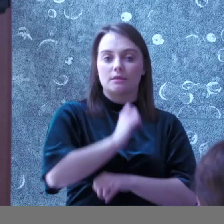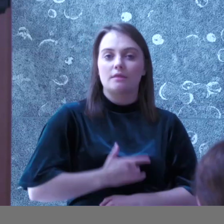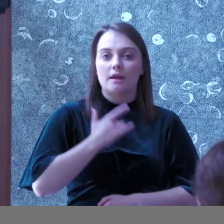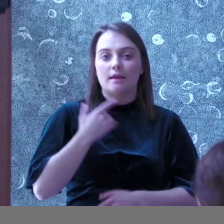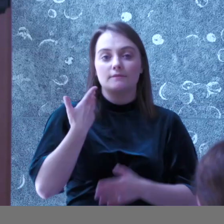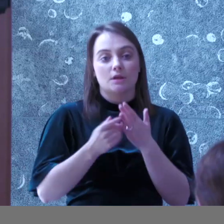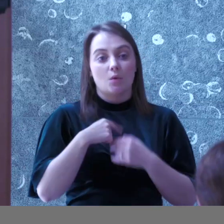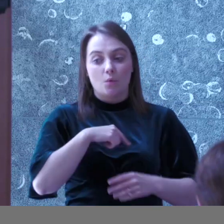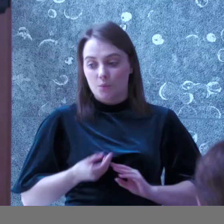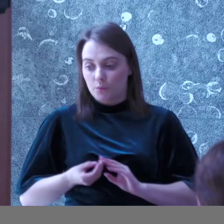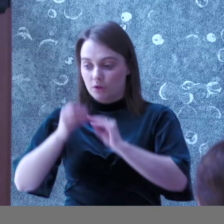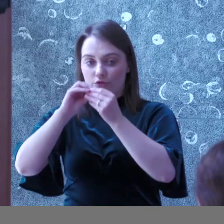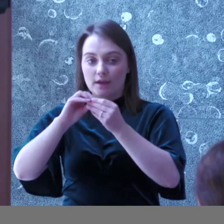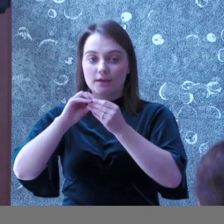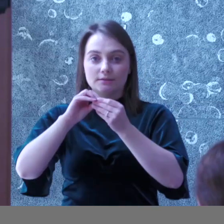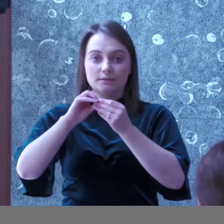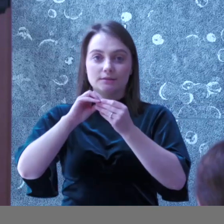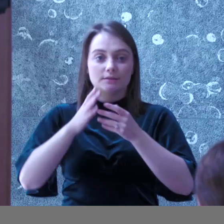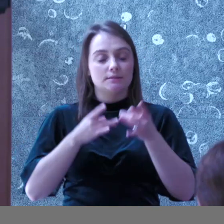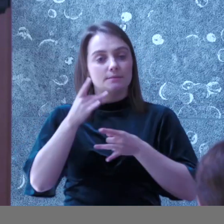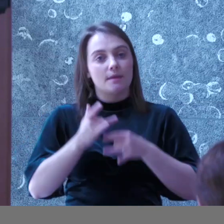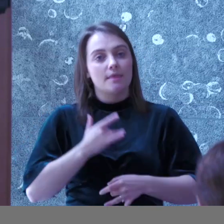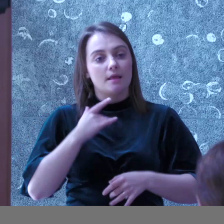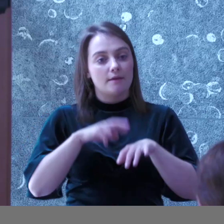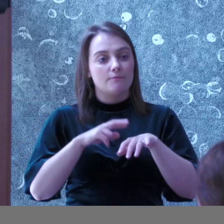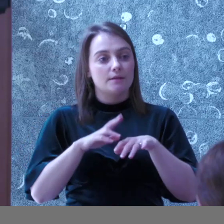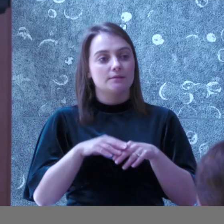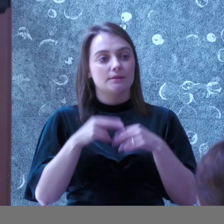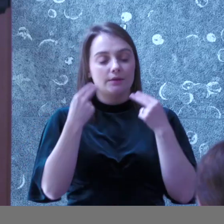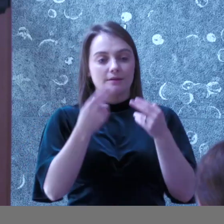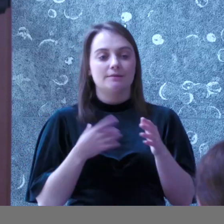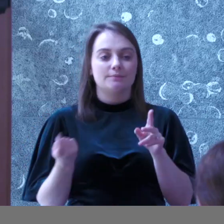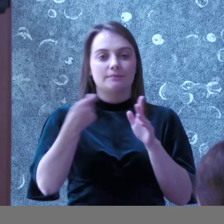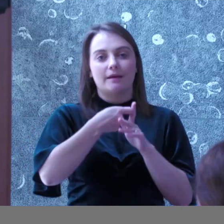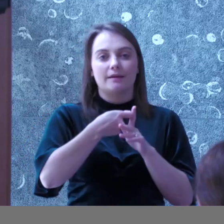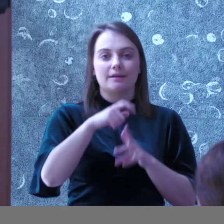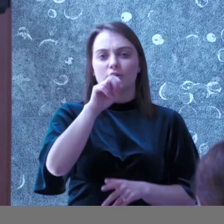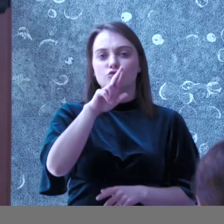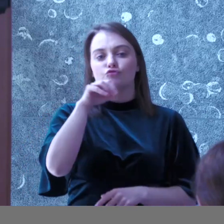to make their lives better and someone said I need to put a trigger warning and it just didn't make